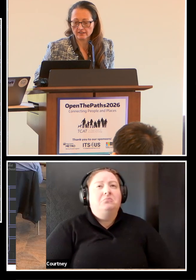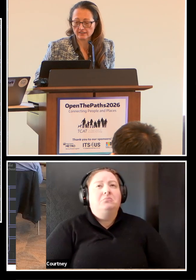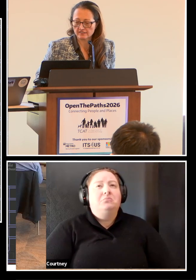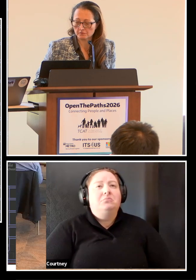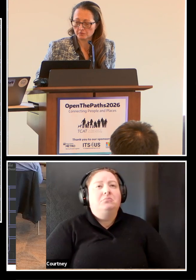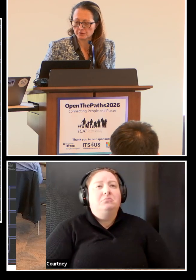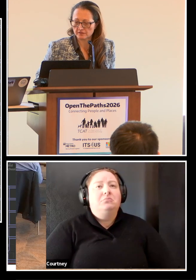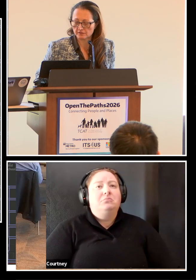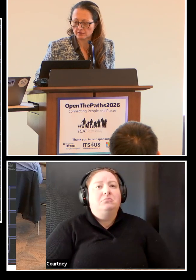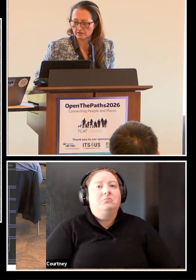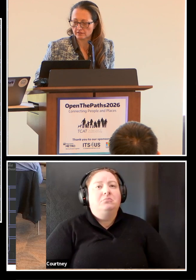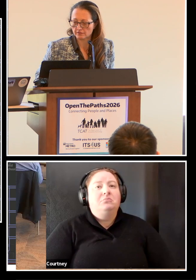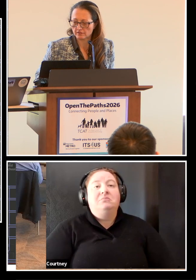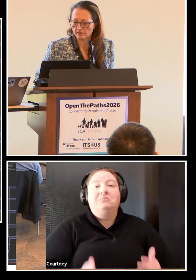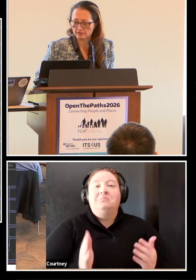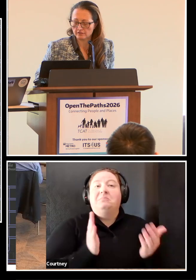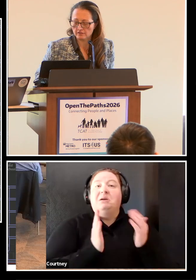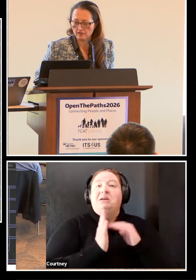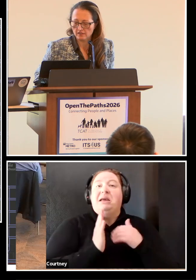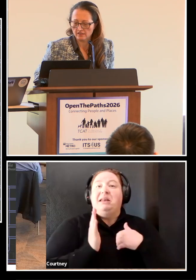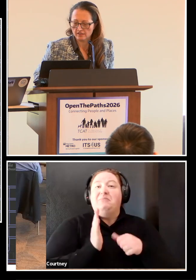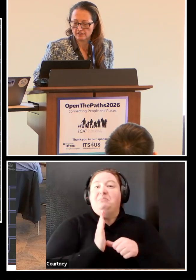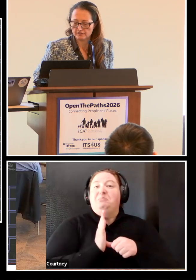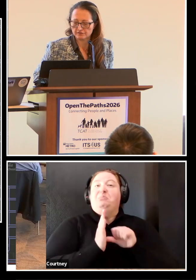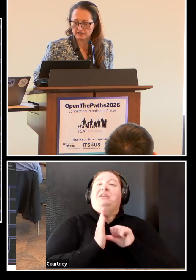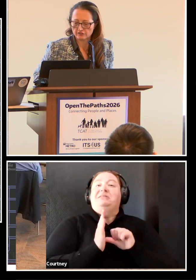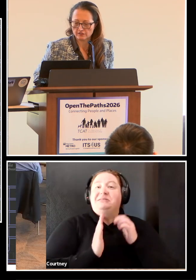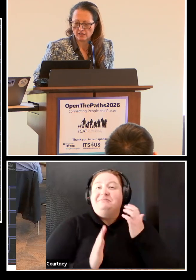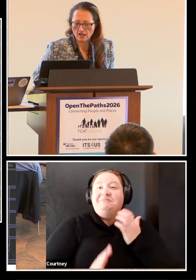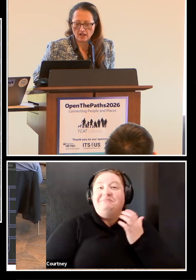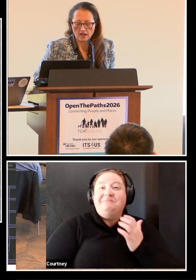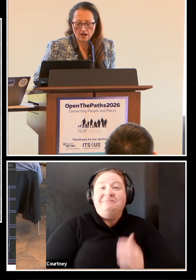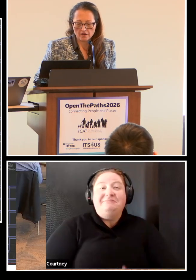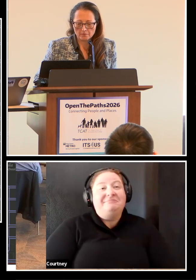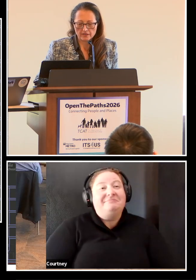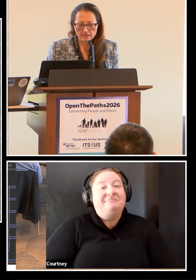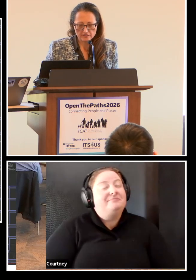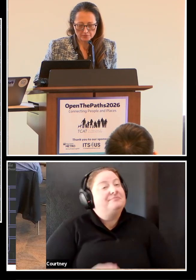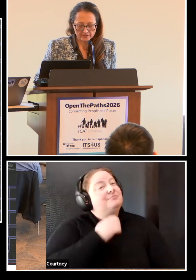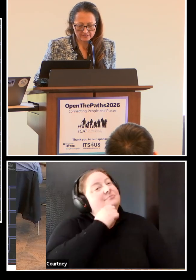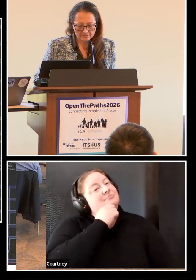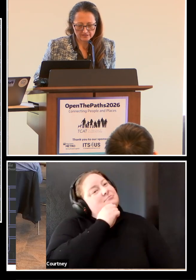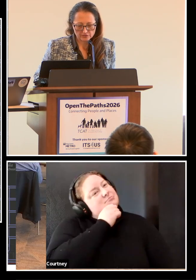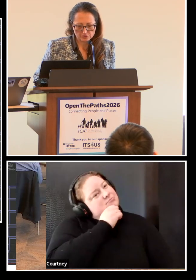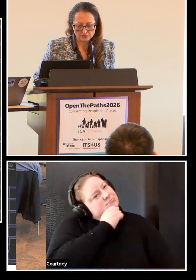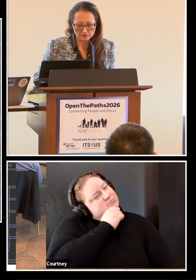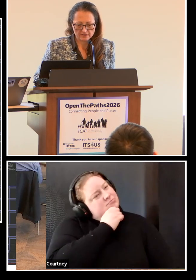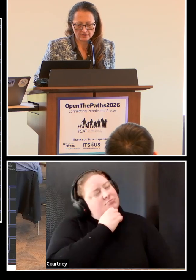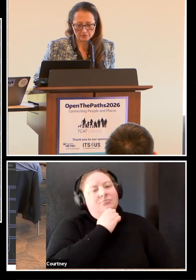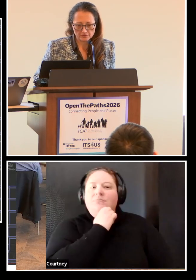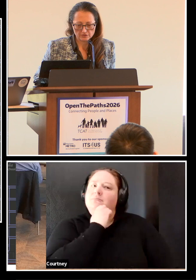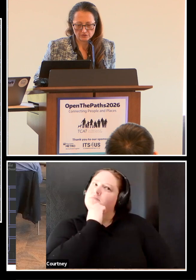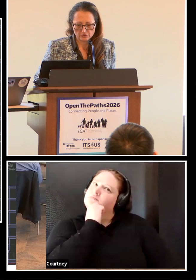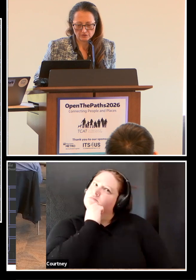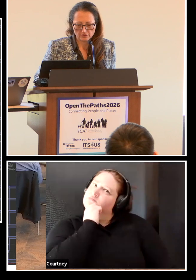Again, I'm impressed with this level of reach. Um, the other part that this tool is able to do